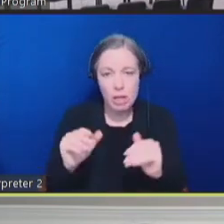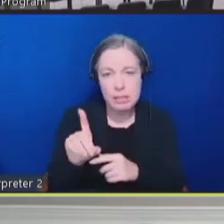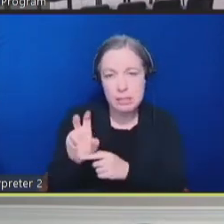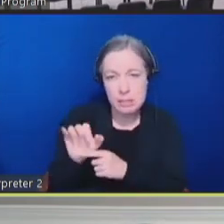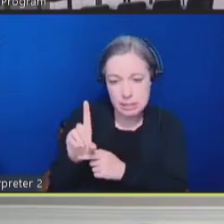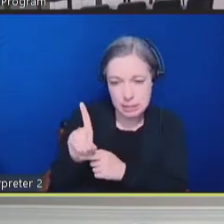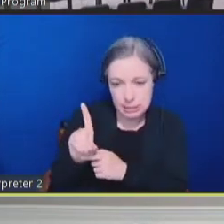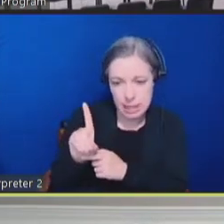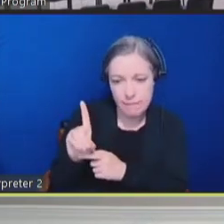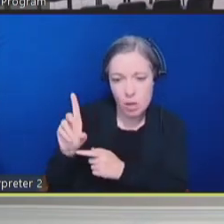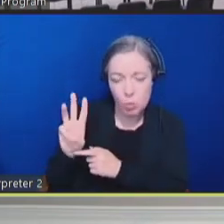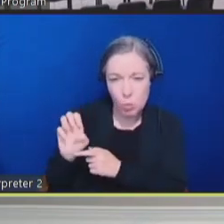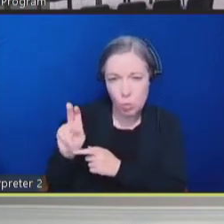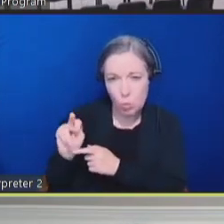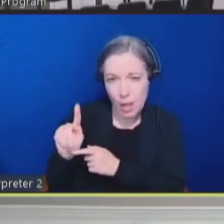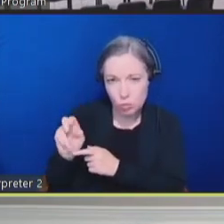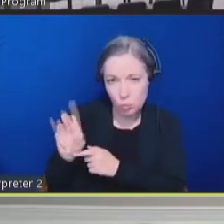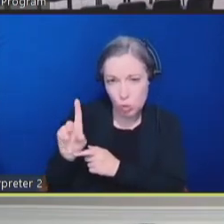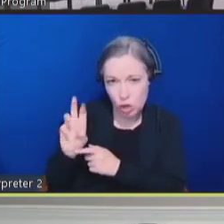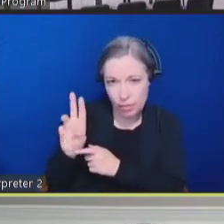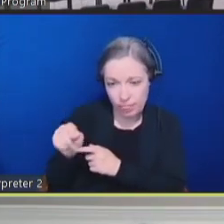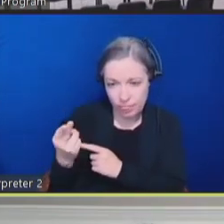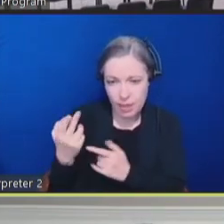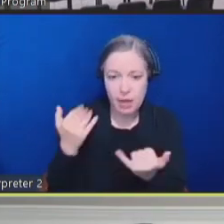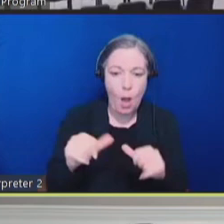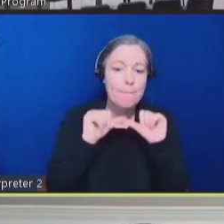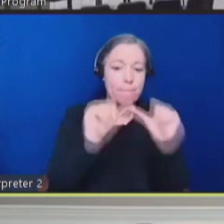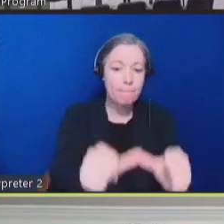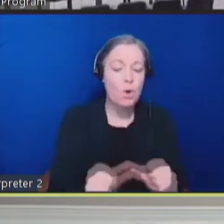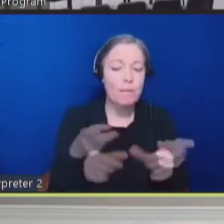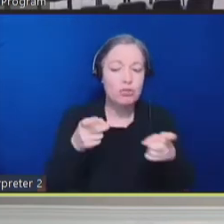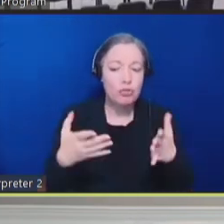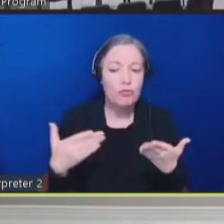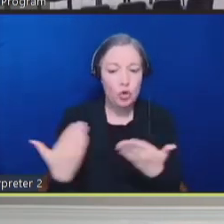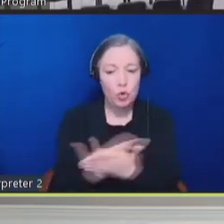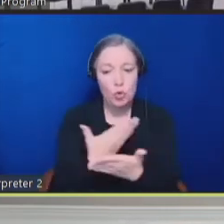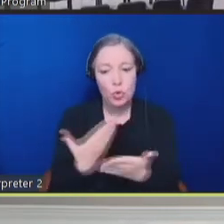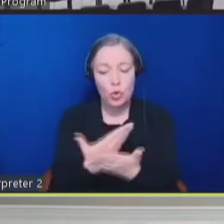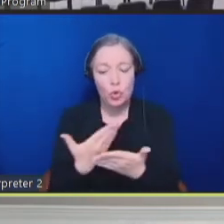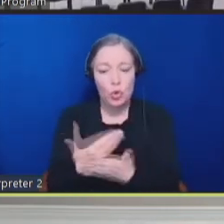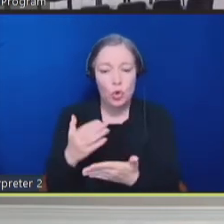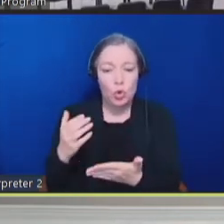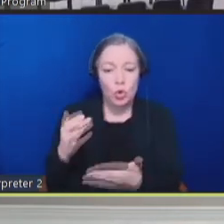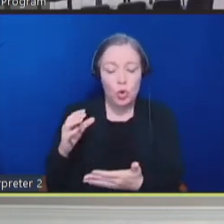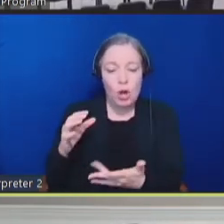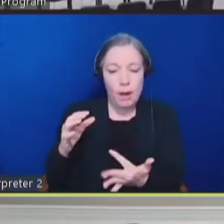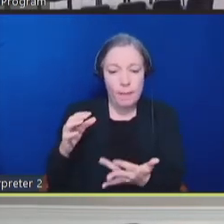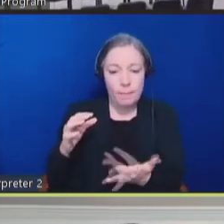director for our newly stood up Coronavirus and Other Respiratory Diseases division.